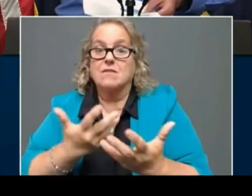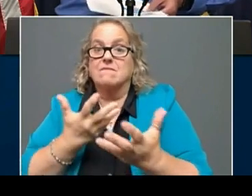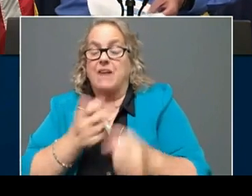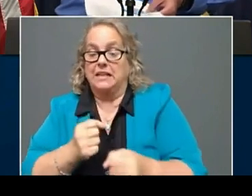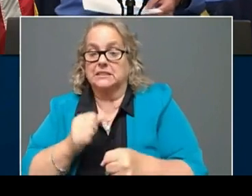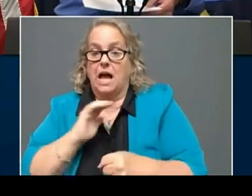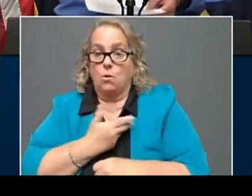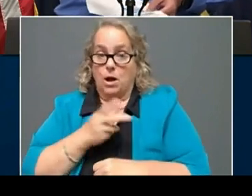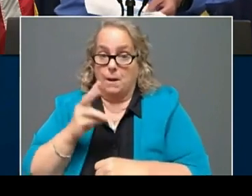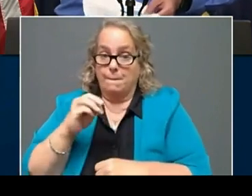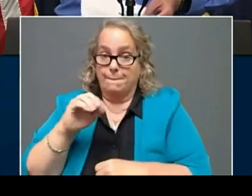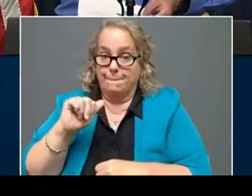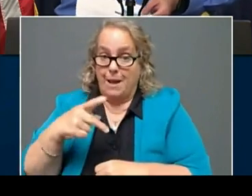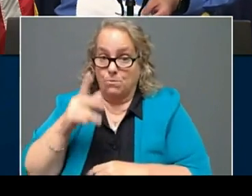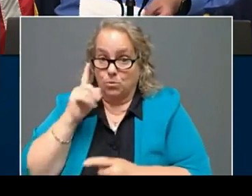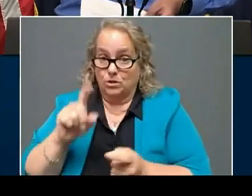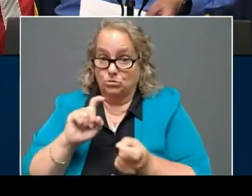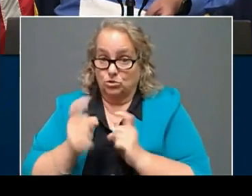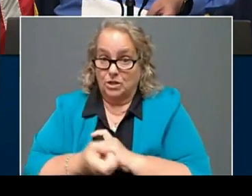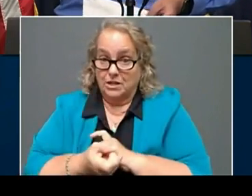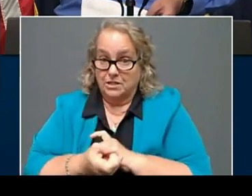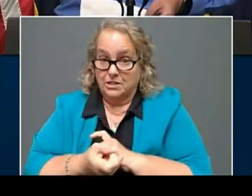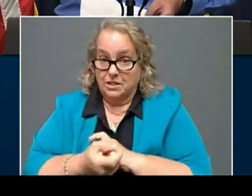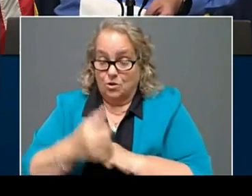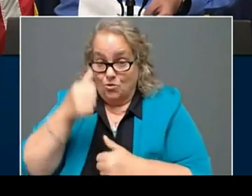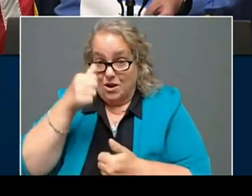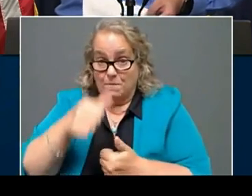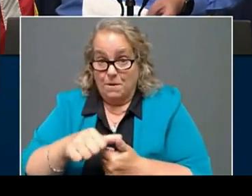remember we showed an animation of this earlier in the journey over a longer